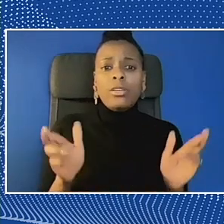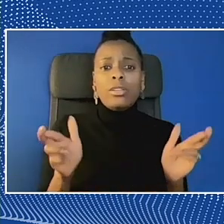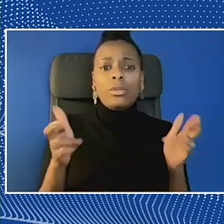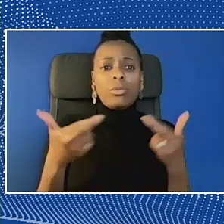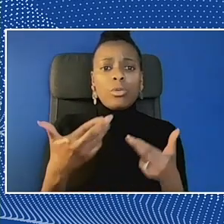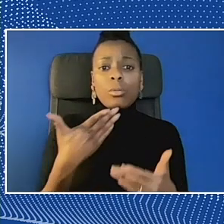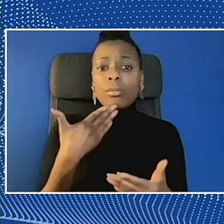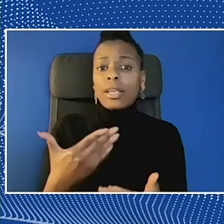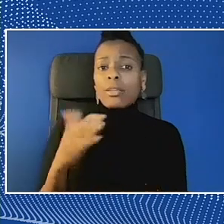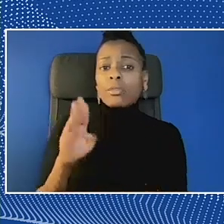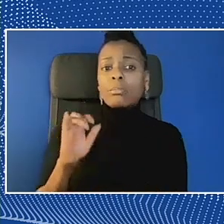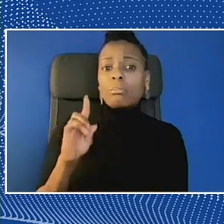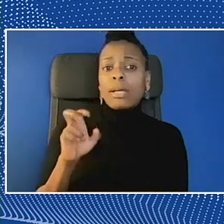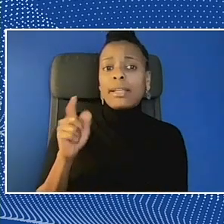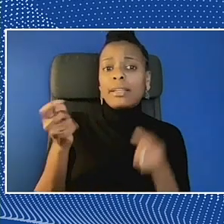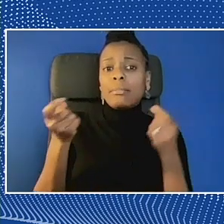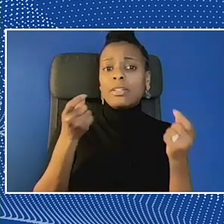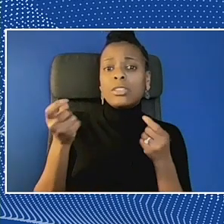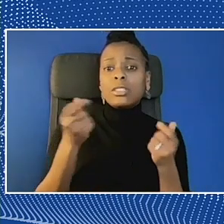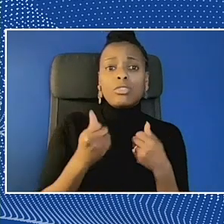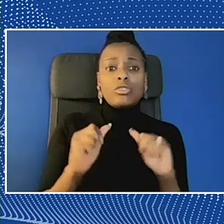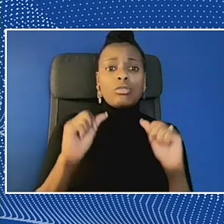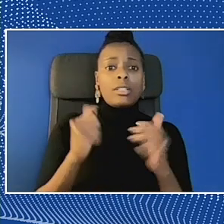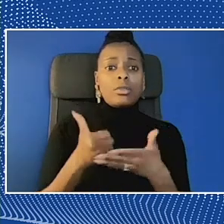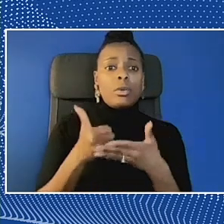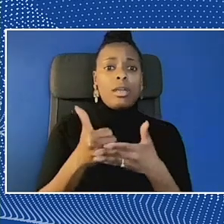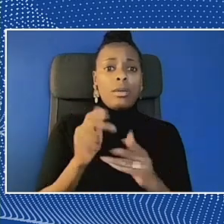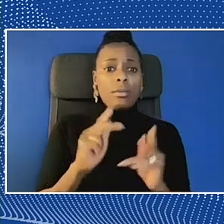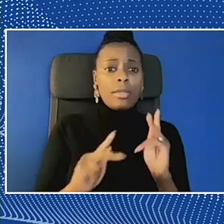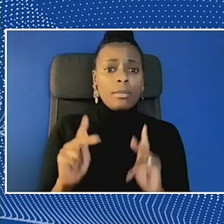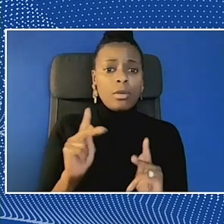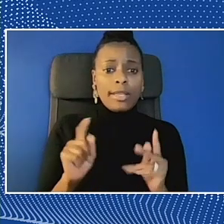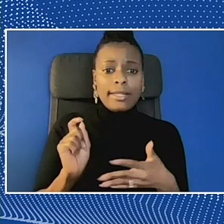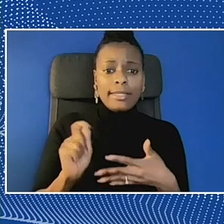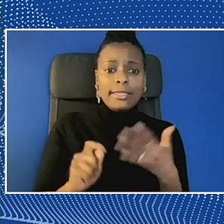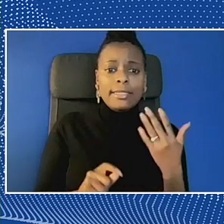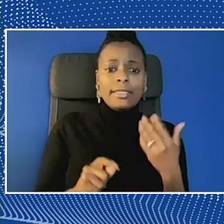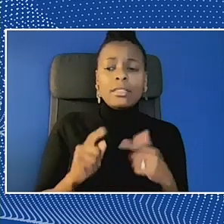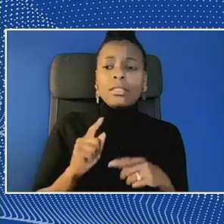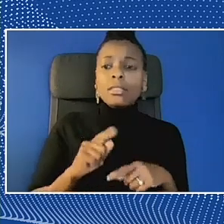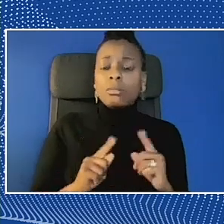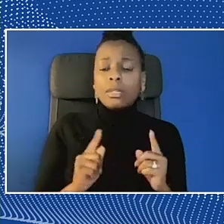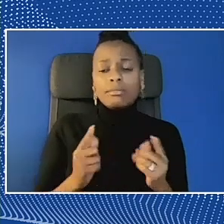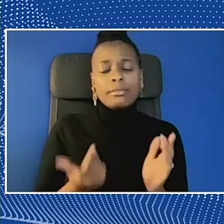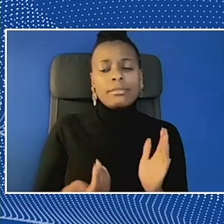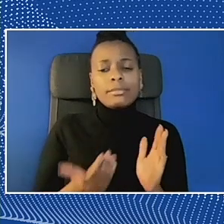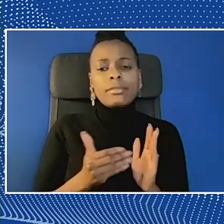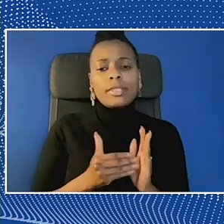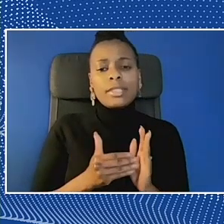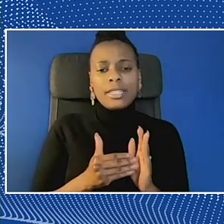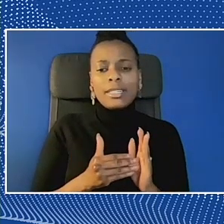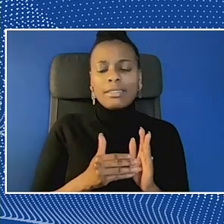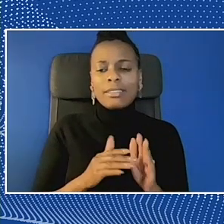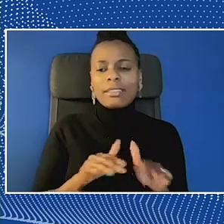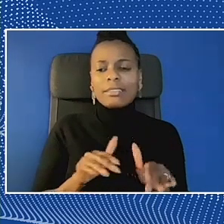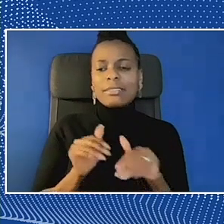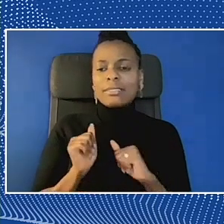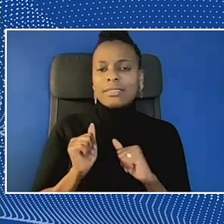really trying to help people who need it. And I would just again, as my parting comment here really request that anything